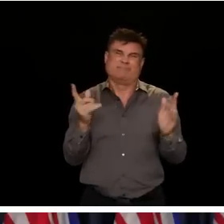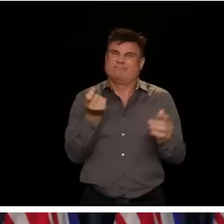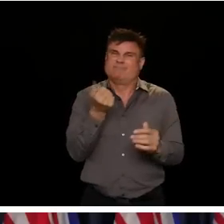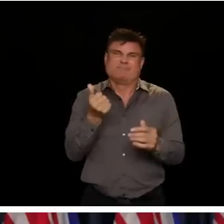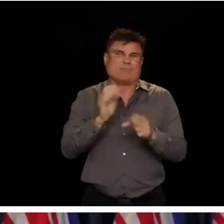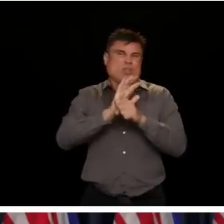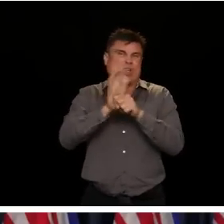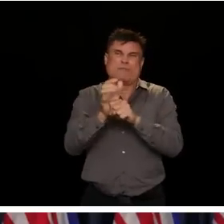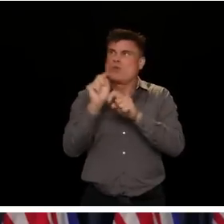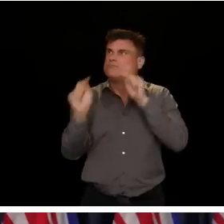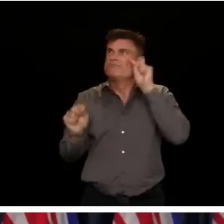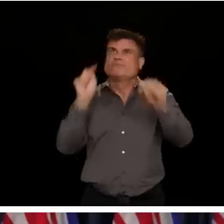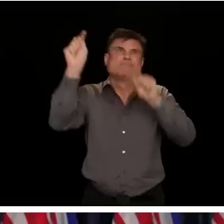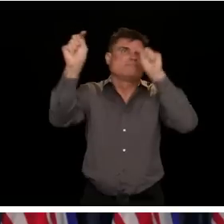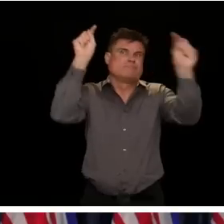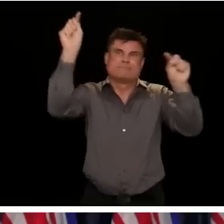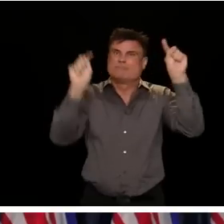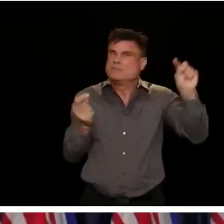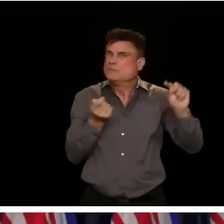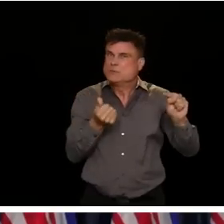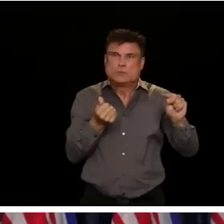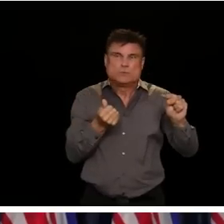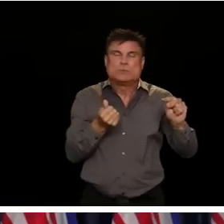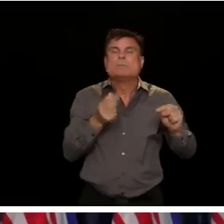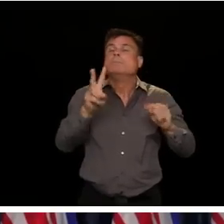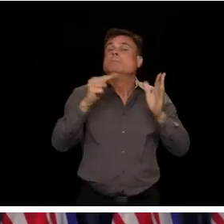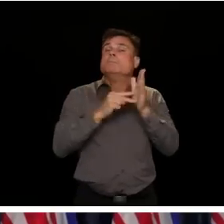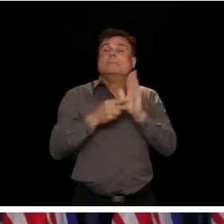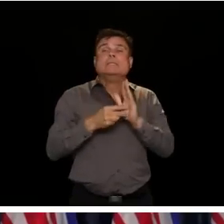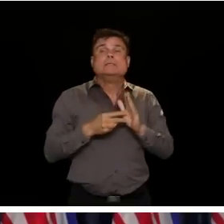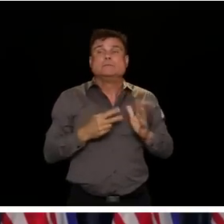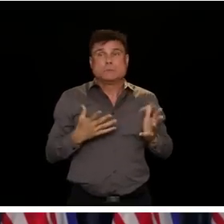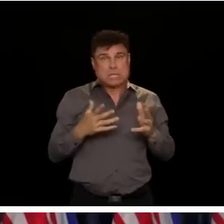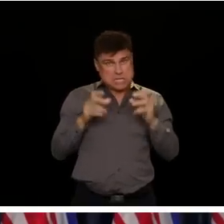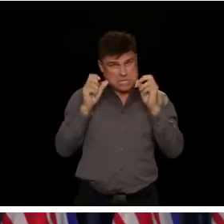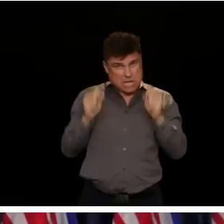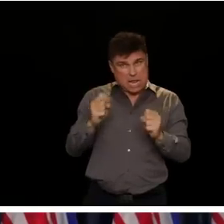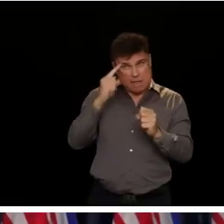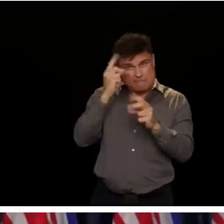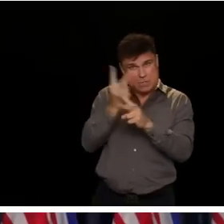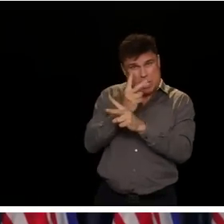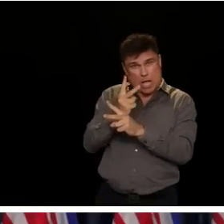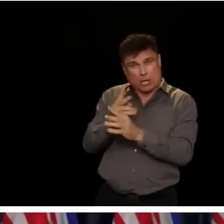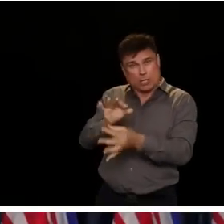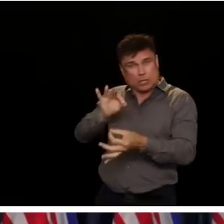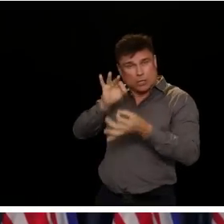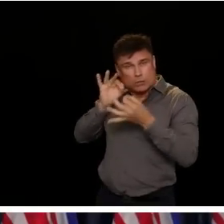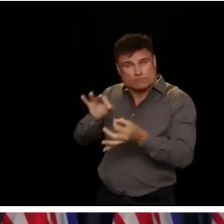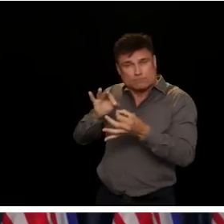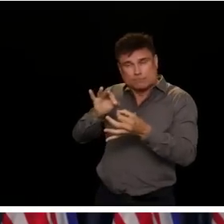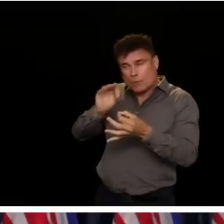in the prediction models. What we call unstable numbers. And what we can see from the wideness